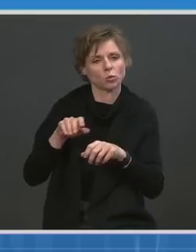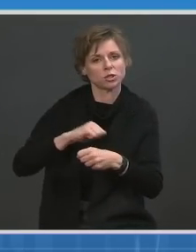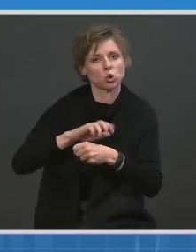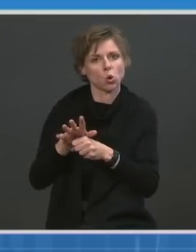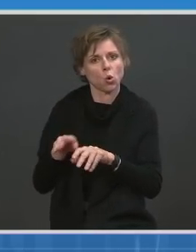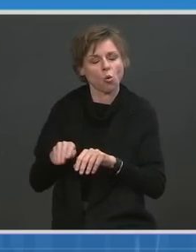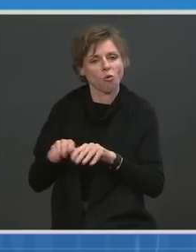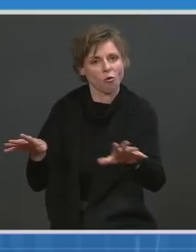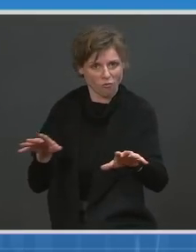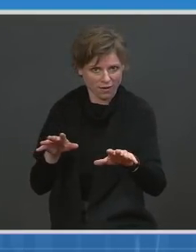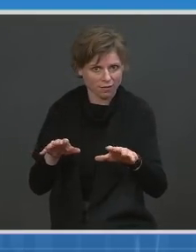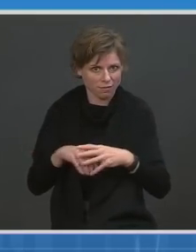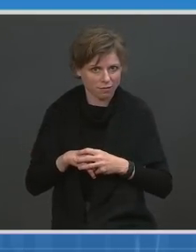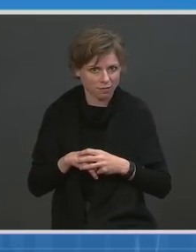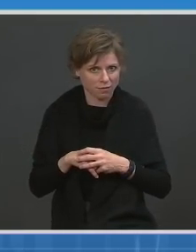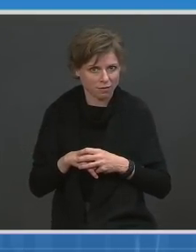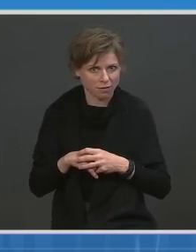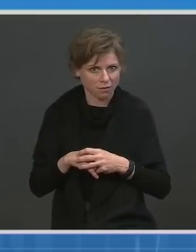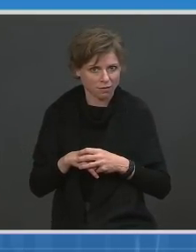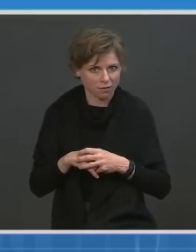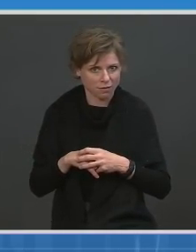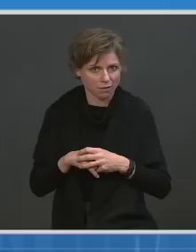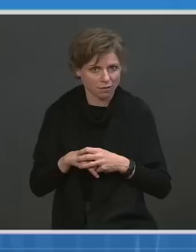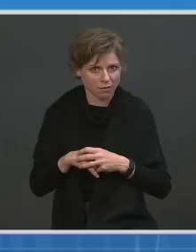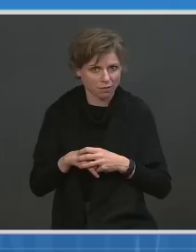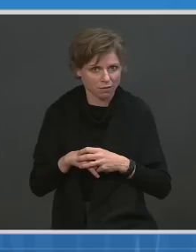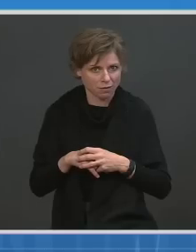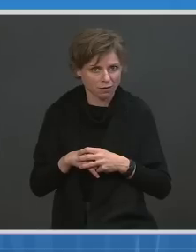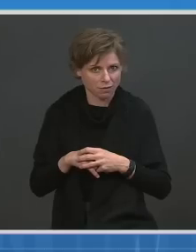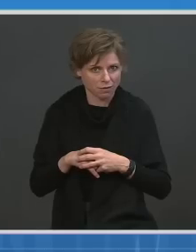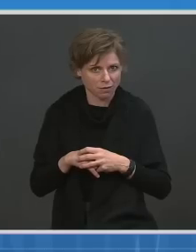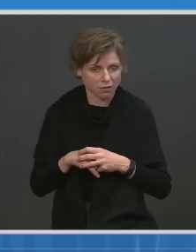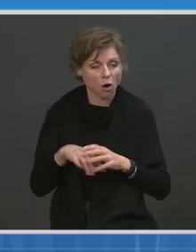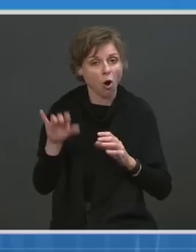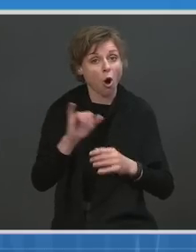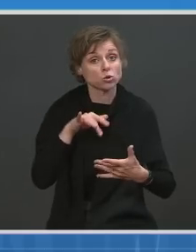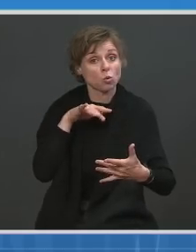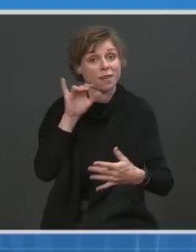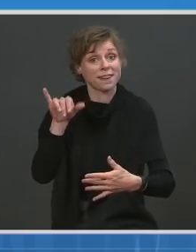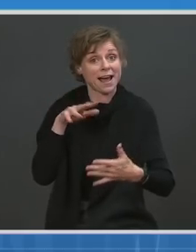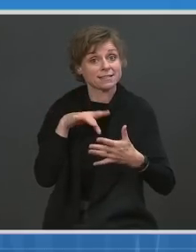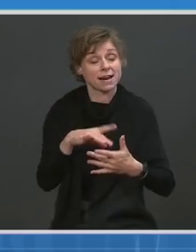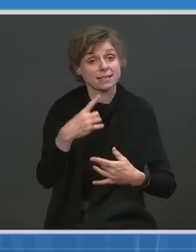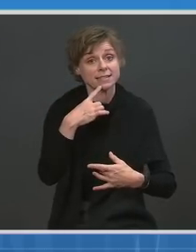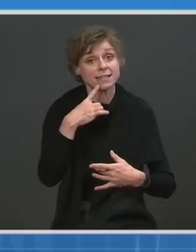Importantly, this study also found that COVID-19 rates were higher among students in school districts